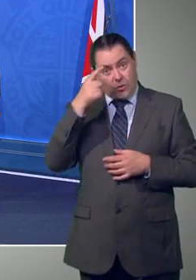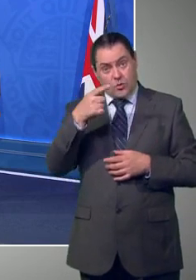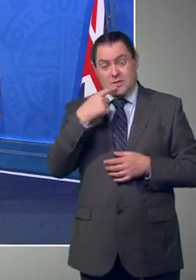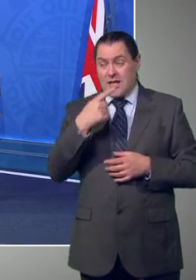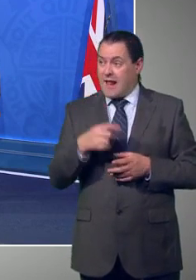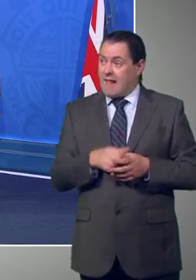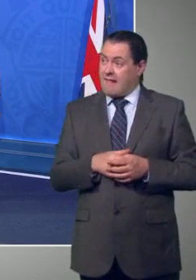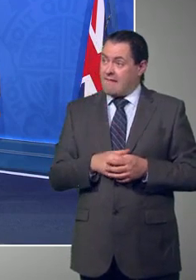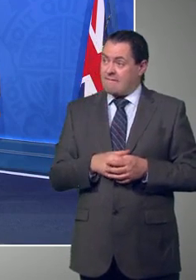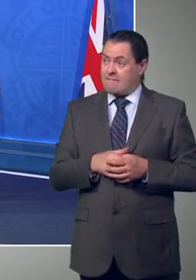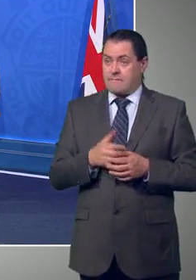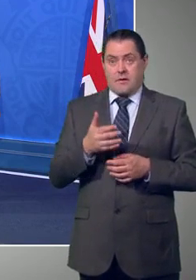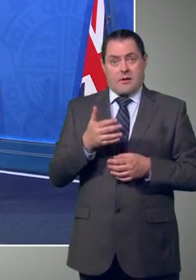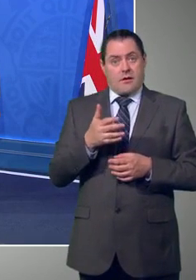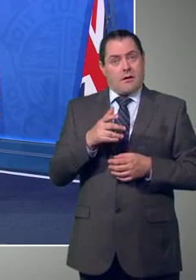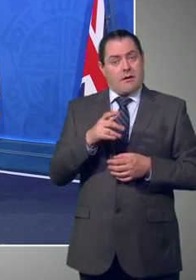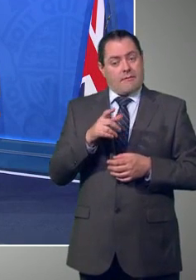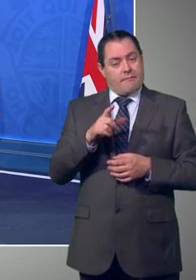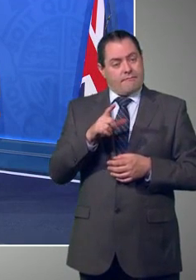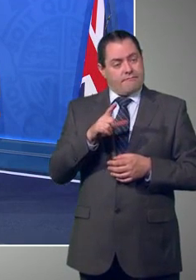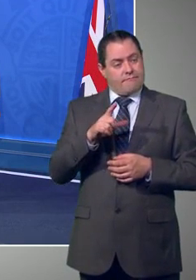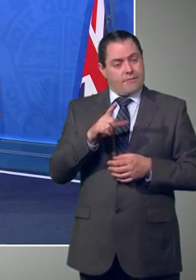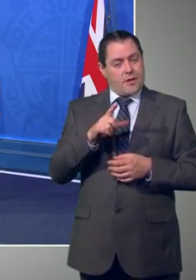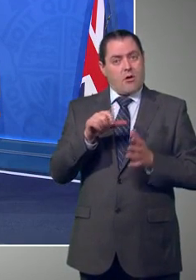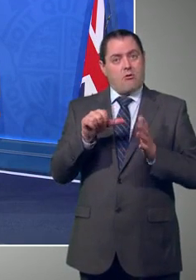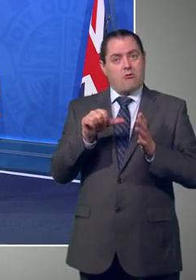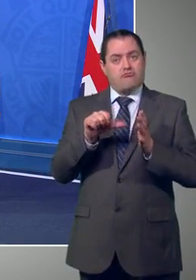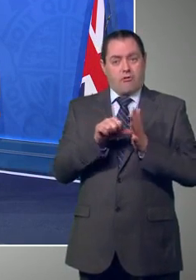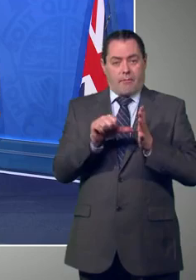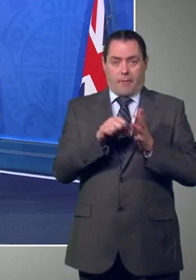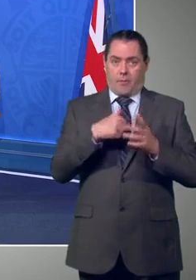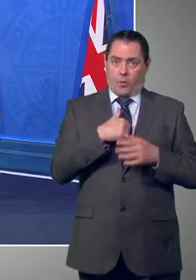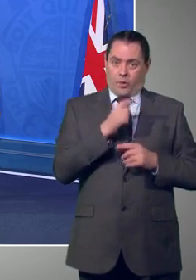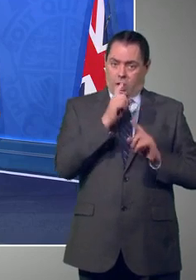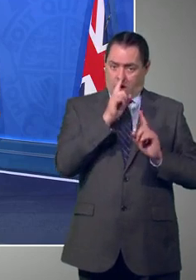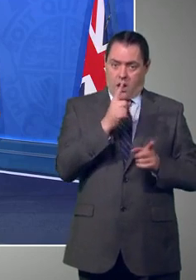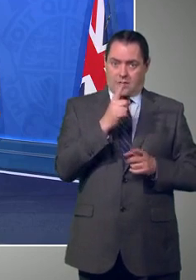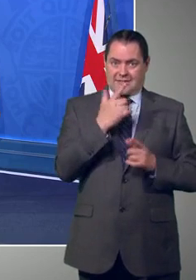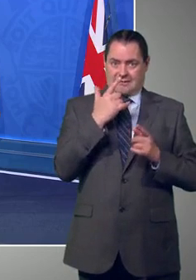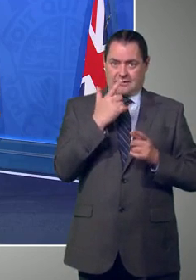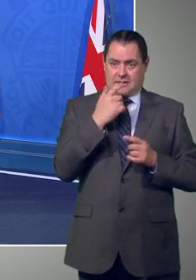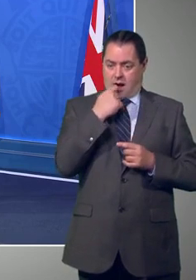the challenge was the testing